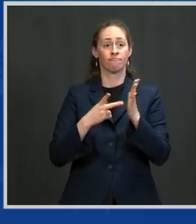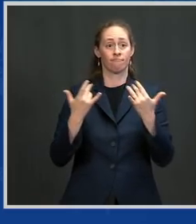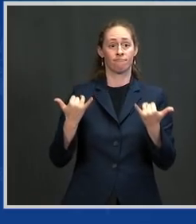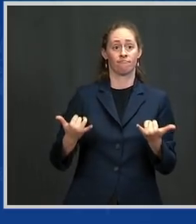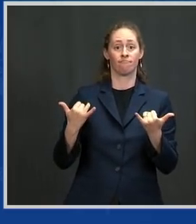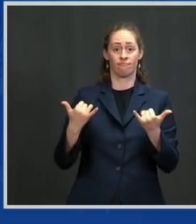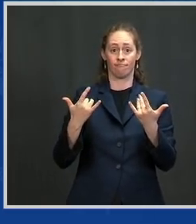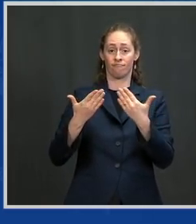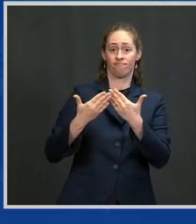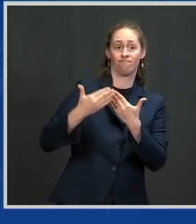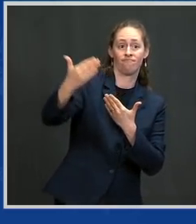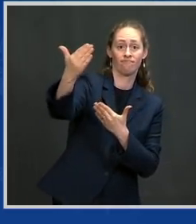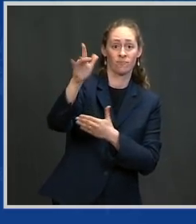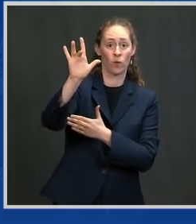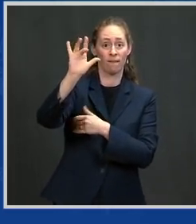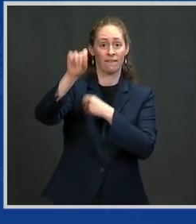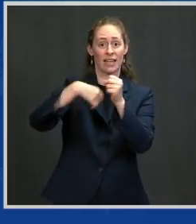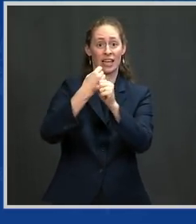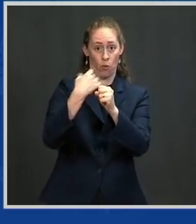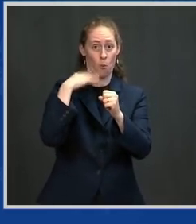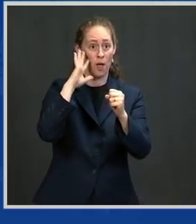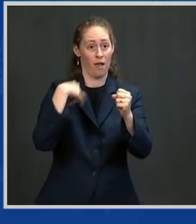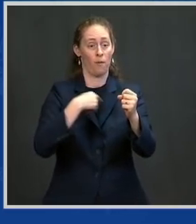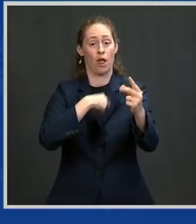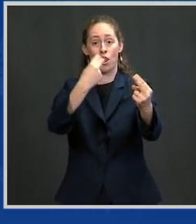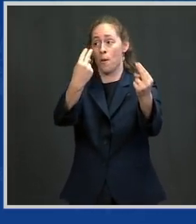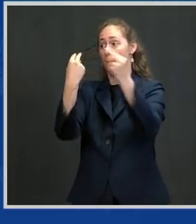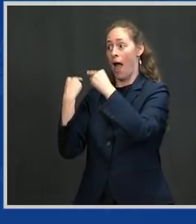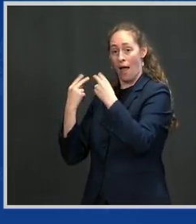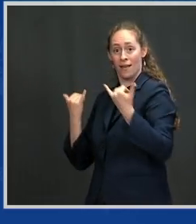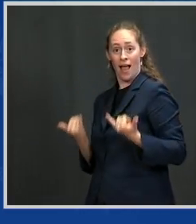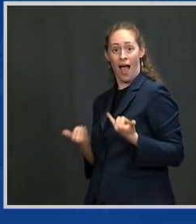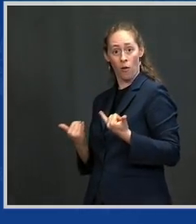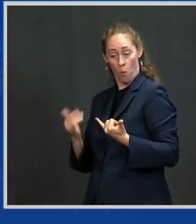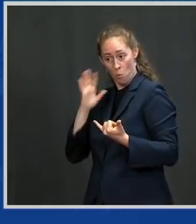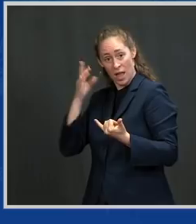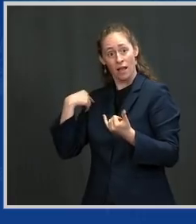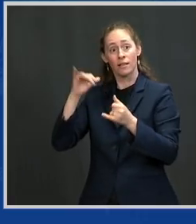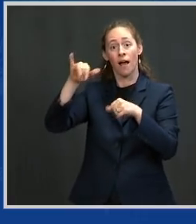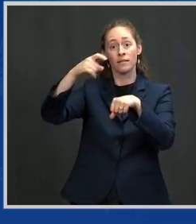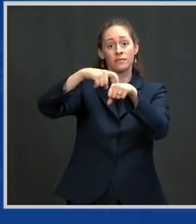because there's a lot of -- a lot of autocracies that are counting on them